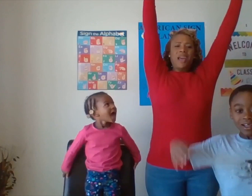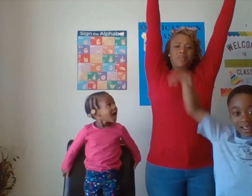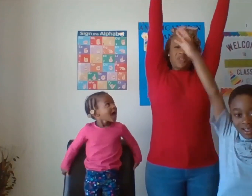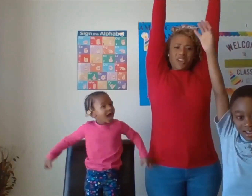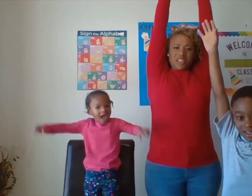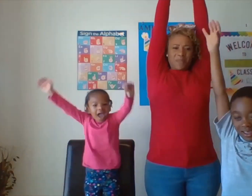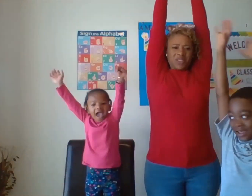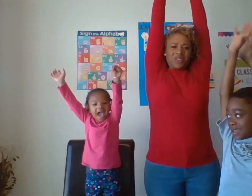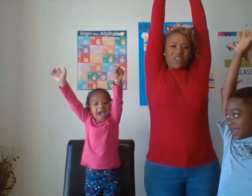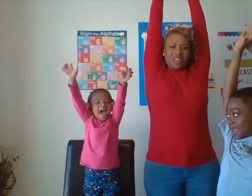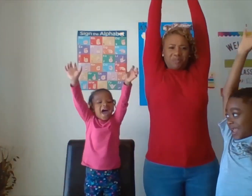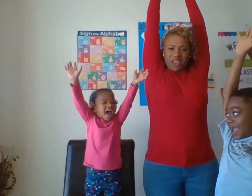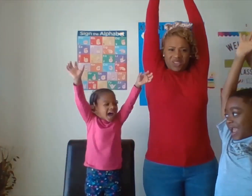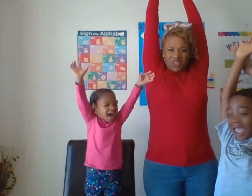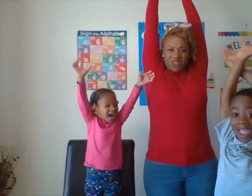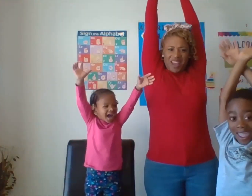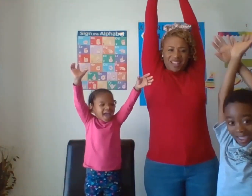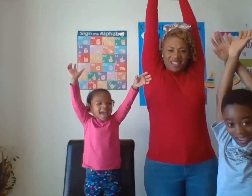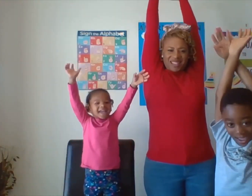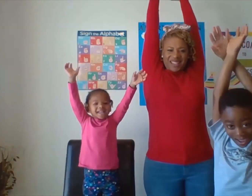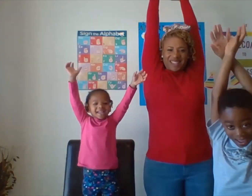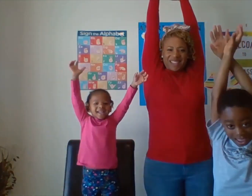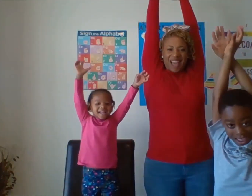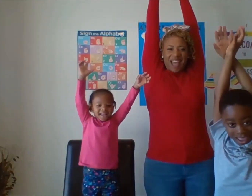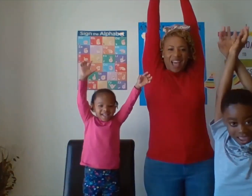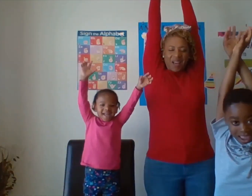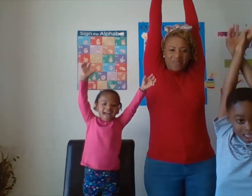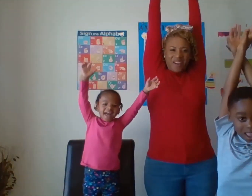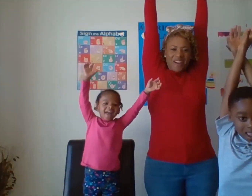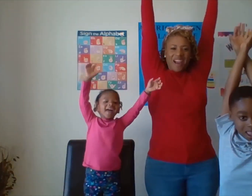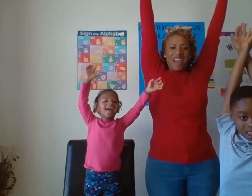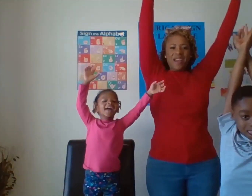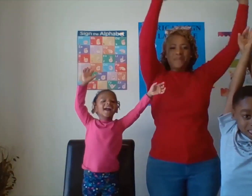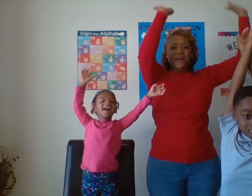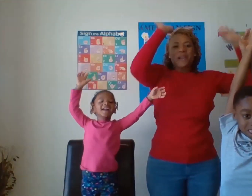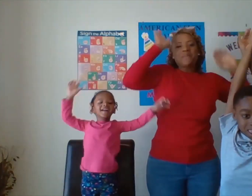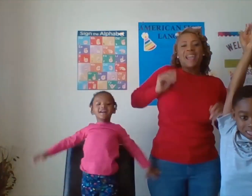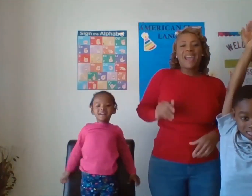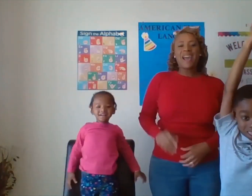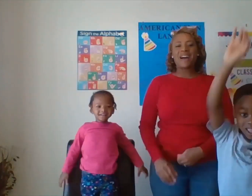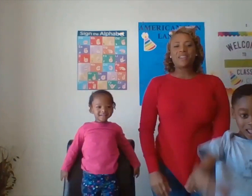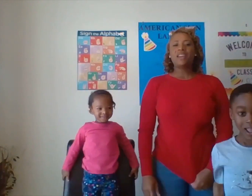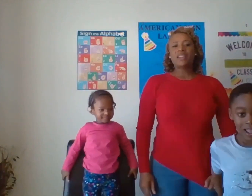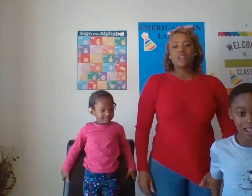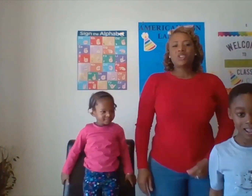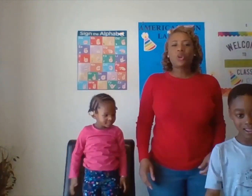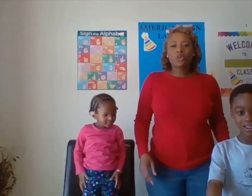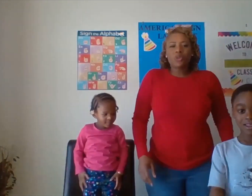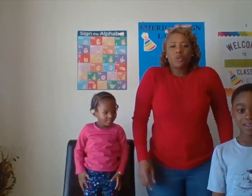out stretch up and stretch all right and bring them down now shoulder rolls